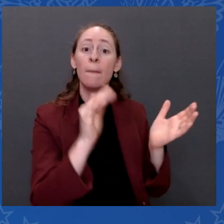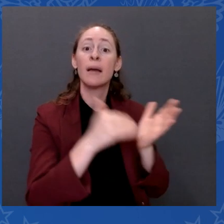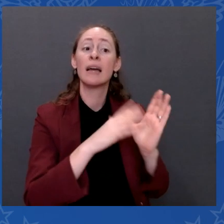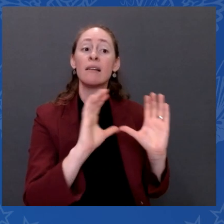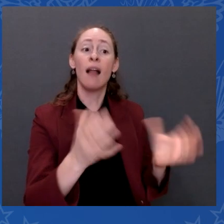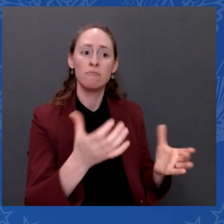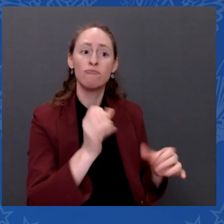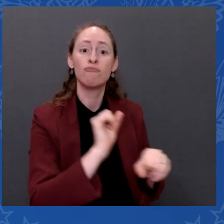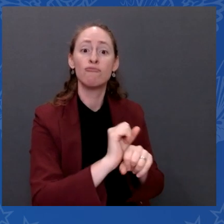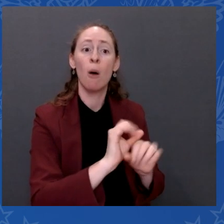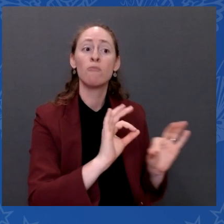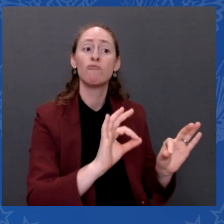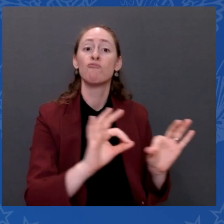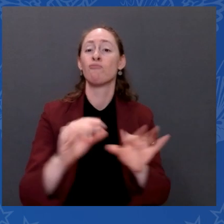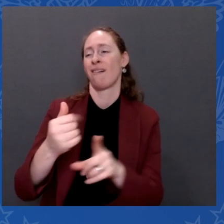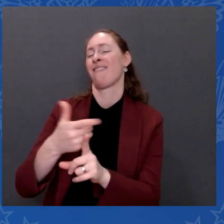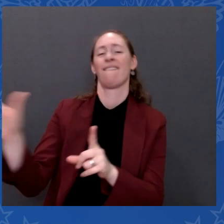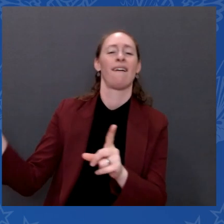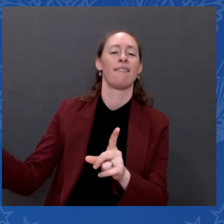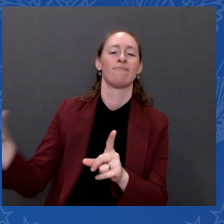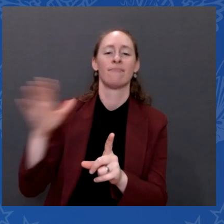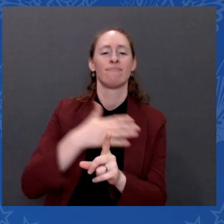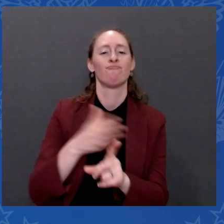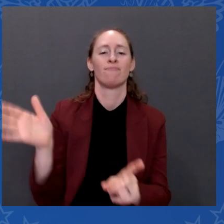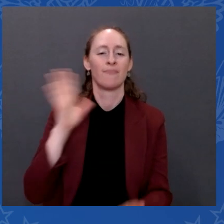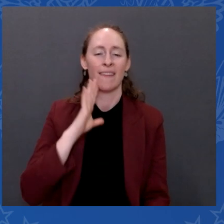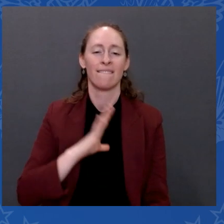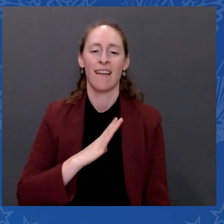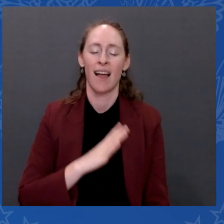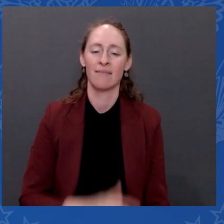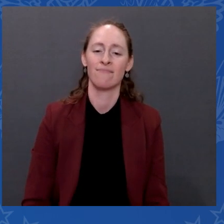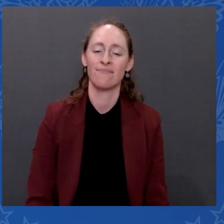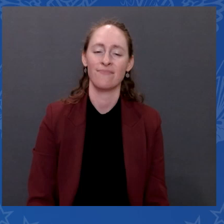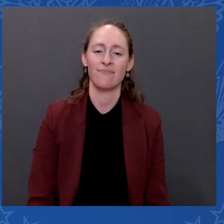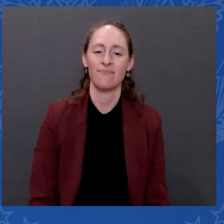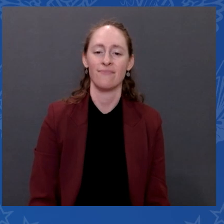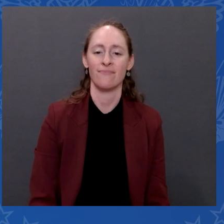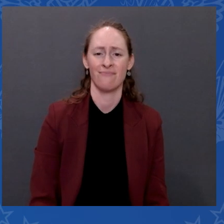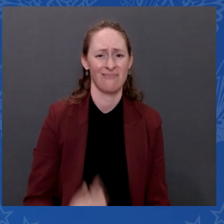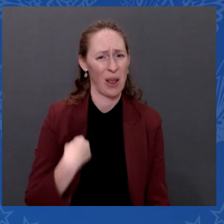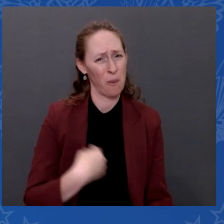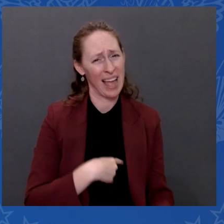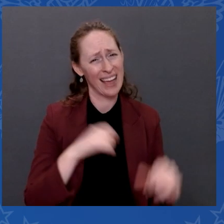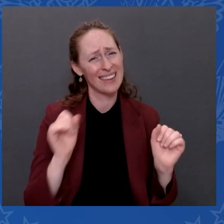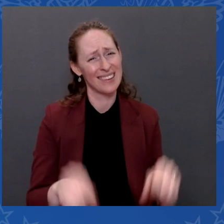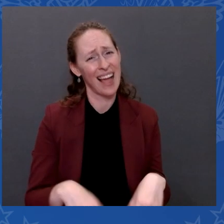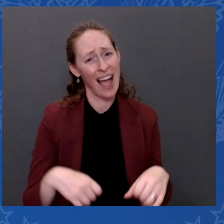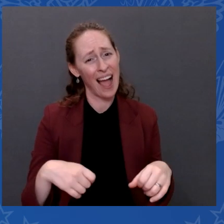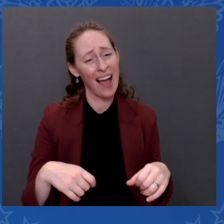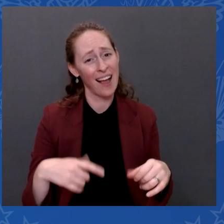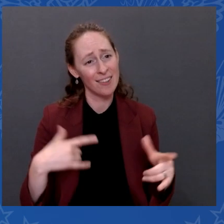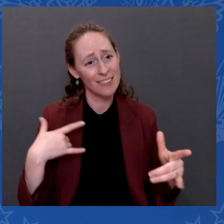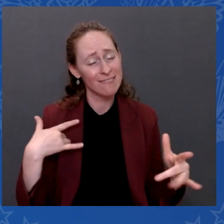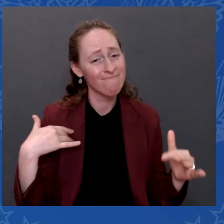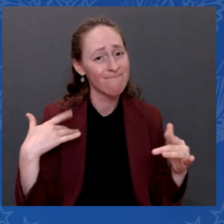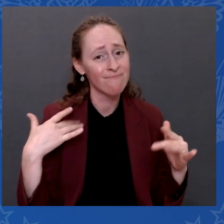And I think we got a shot as we move down the line here. And this CHIPS bill is an important piece of it to be able to stay in the game